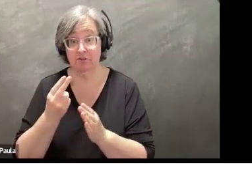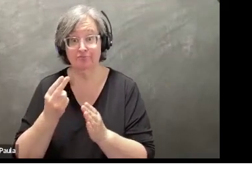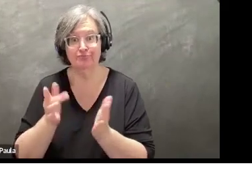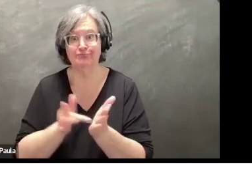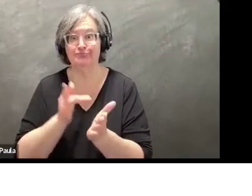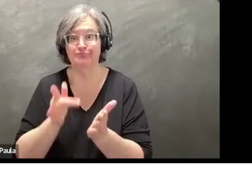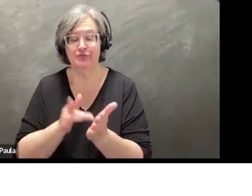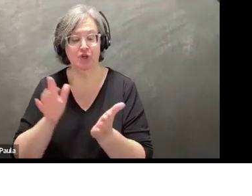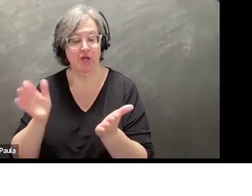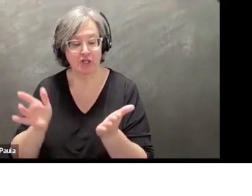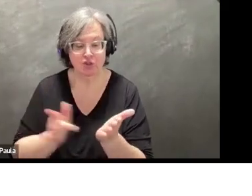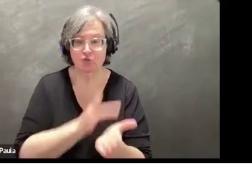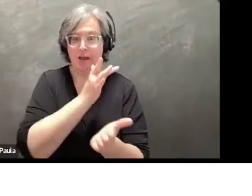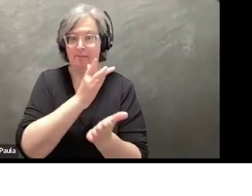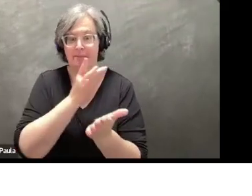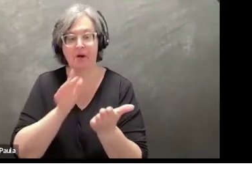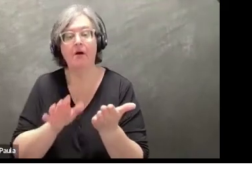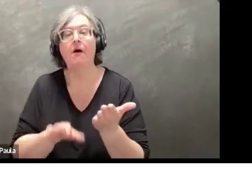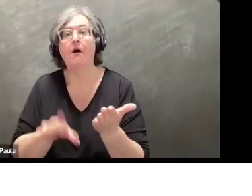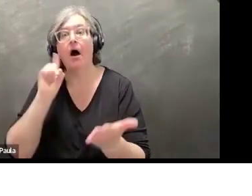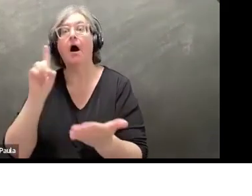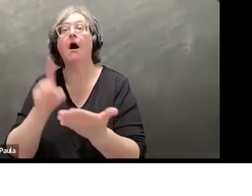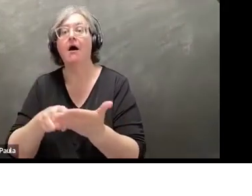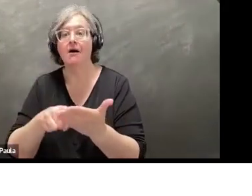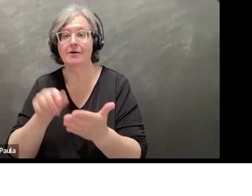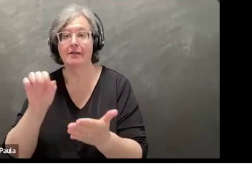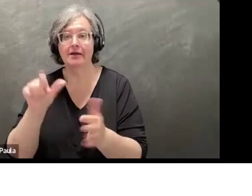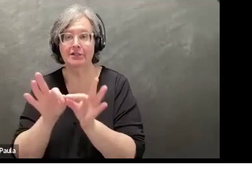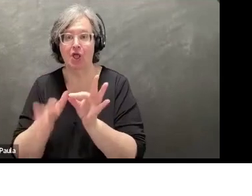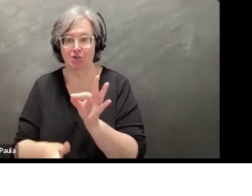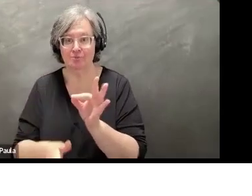on a mobile device to find the ASL interpreter if you need to